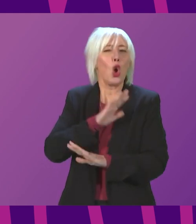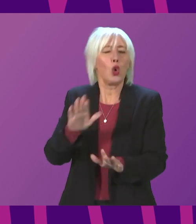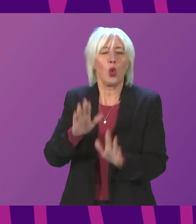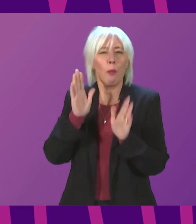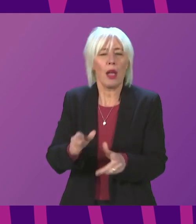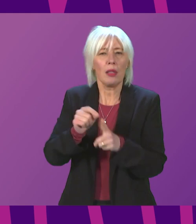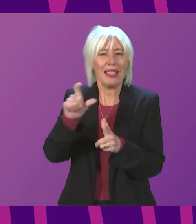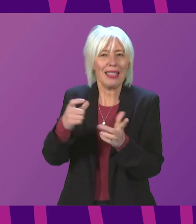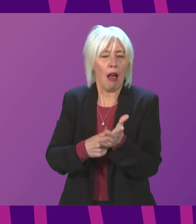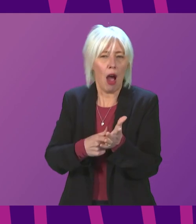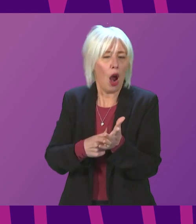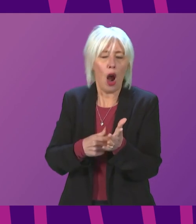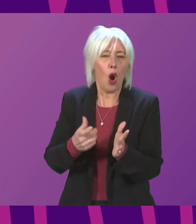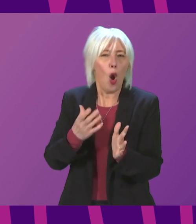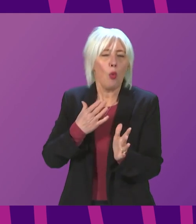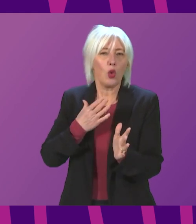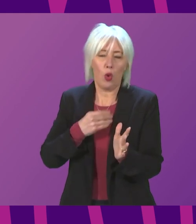because we are trying to maximise testing capacity, but given the levels of transmission